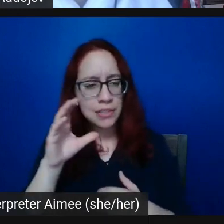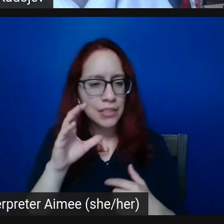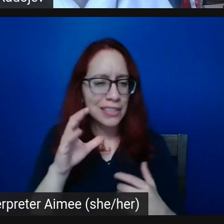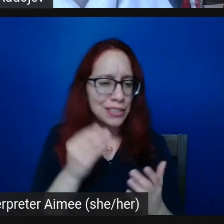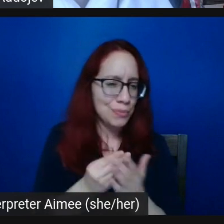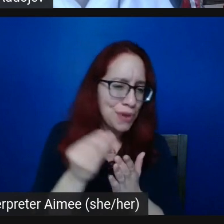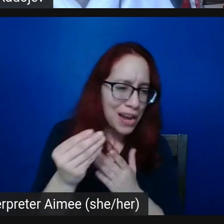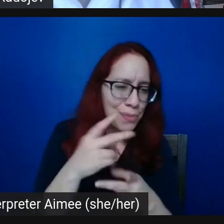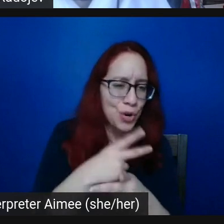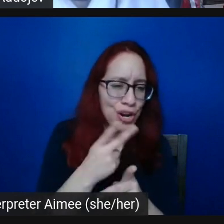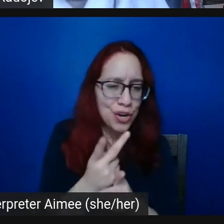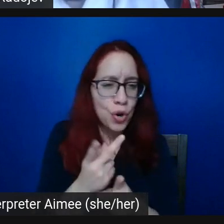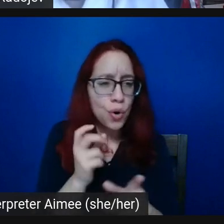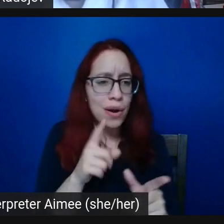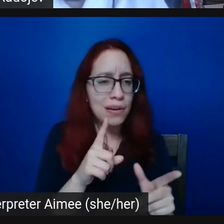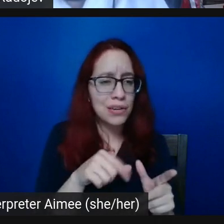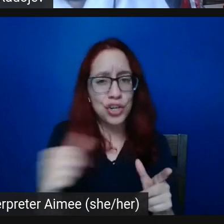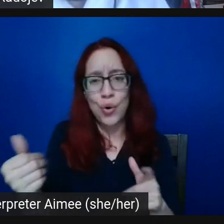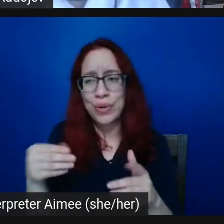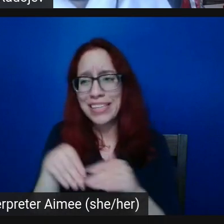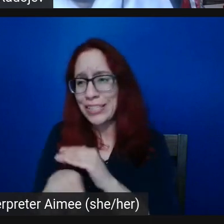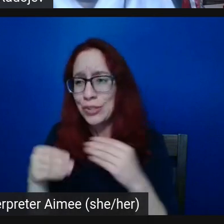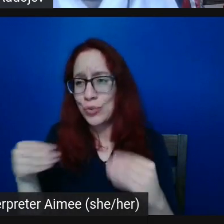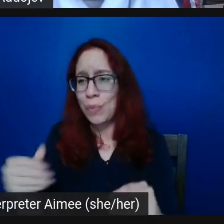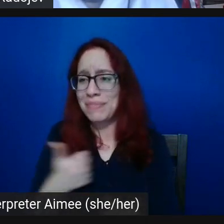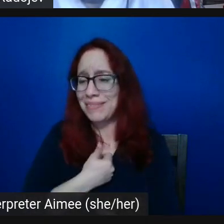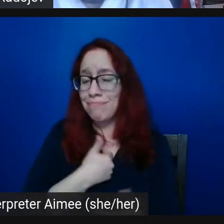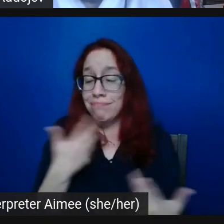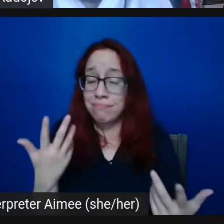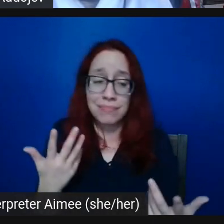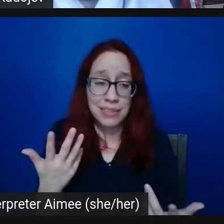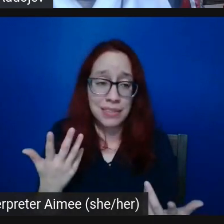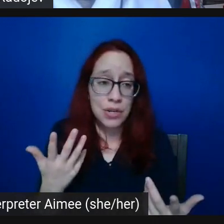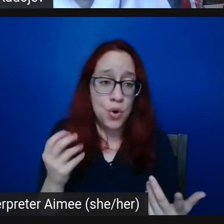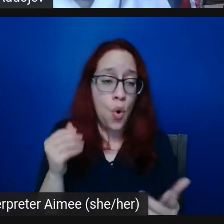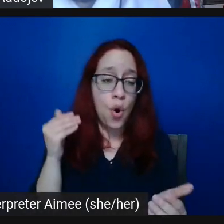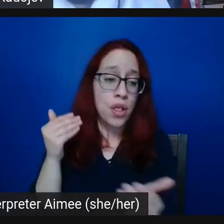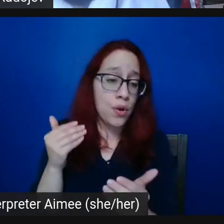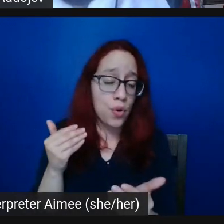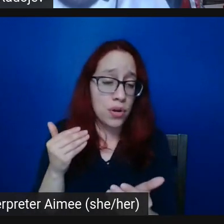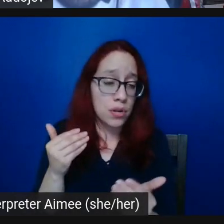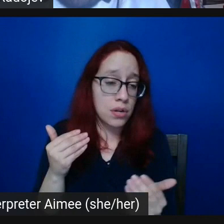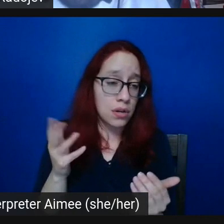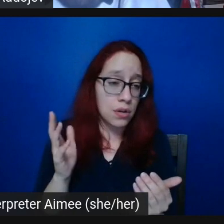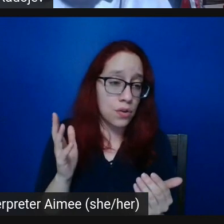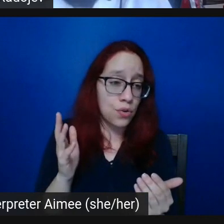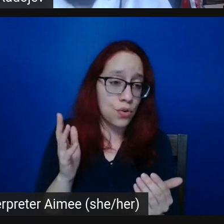I could go to that store. The process would take five minutes, 10 minutes.